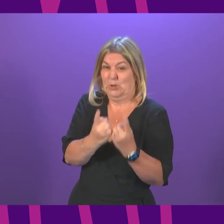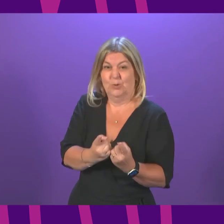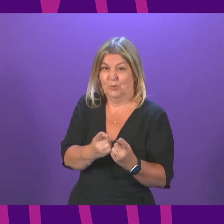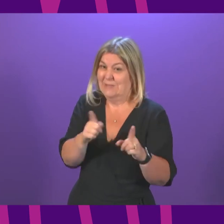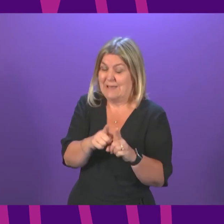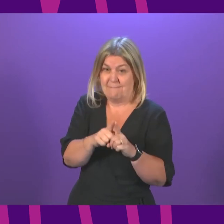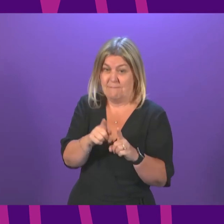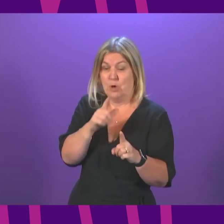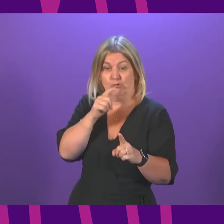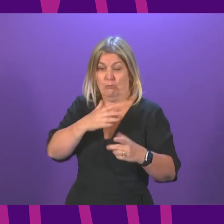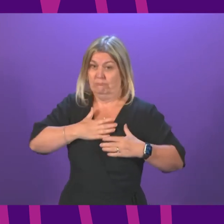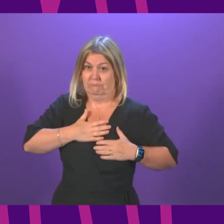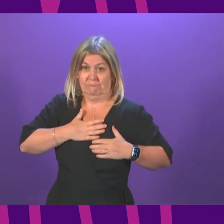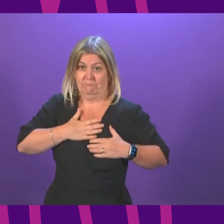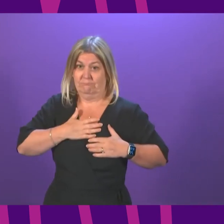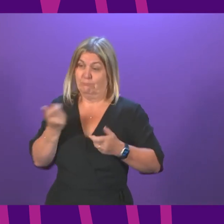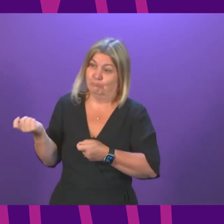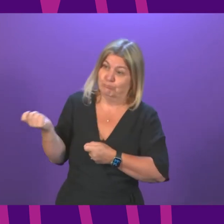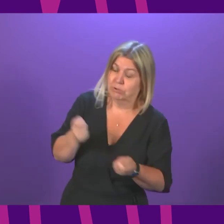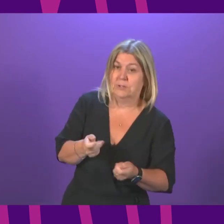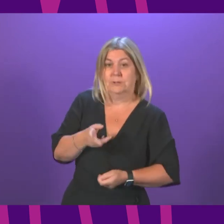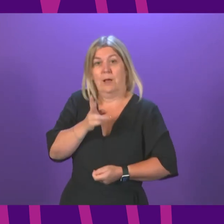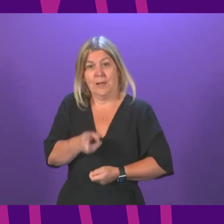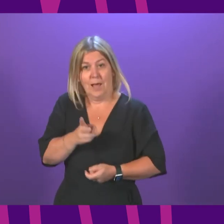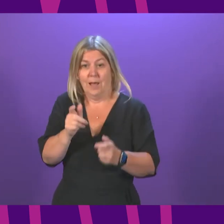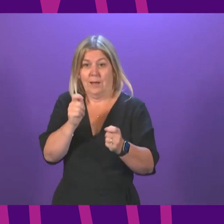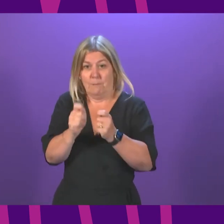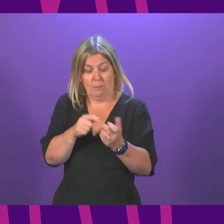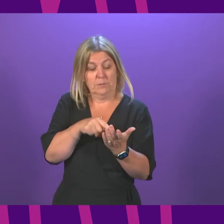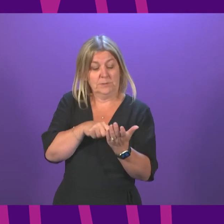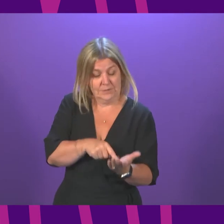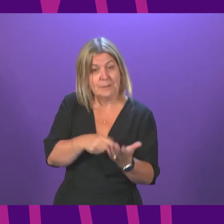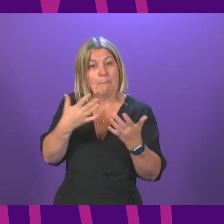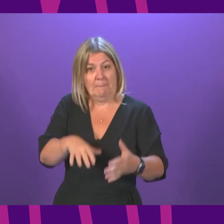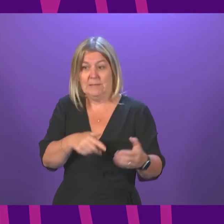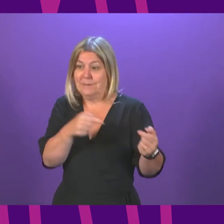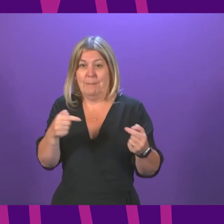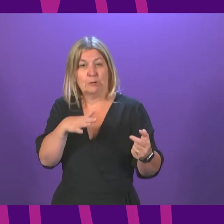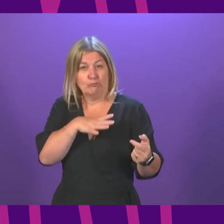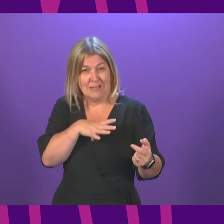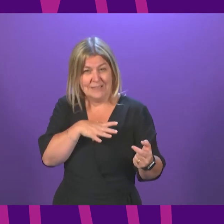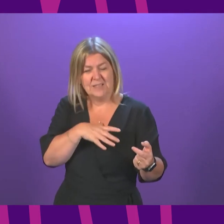my practice to bring back amendments that have already been debated, but we ended up